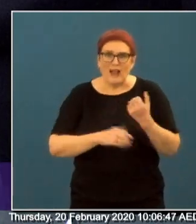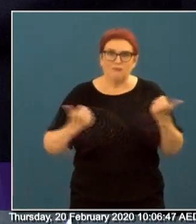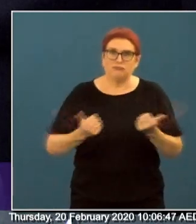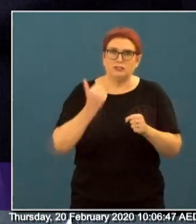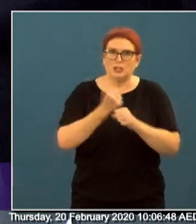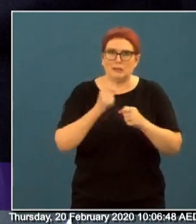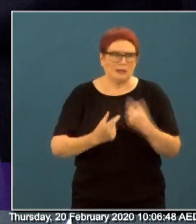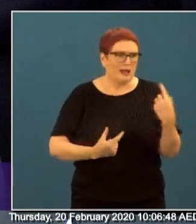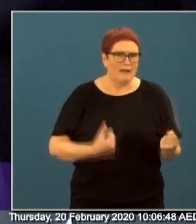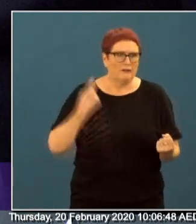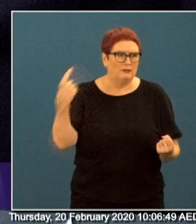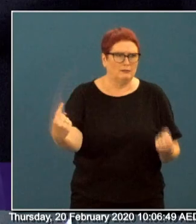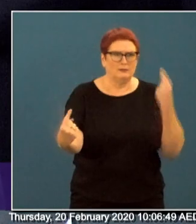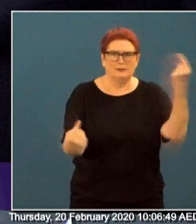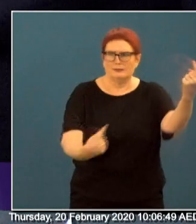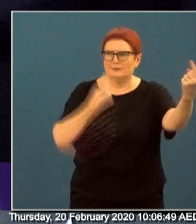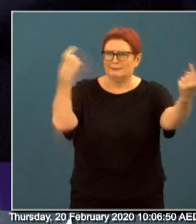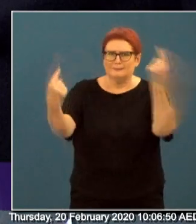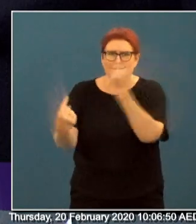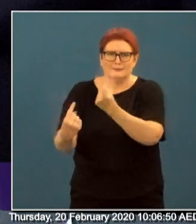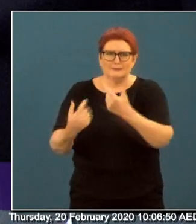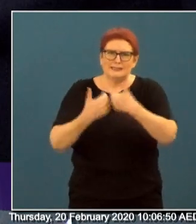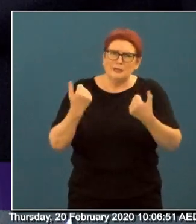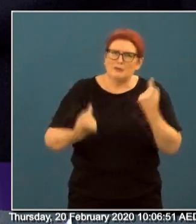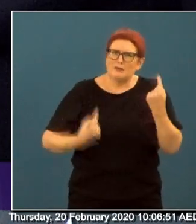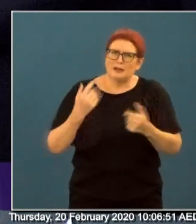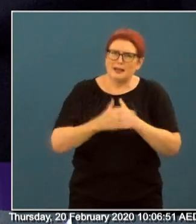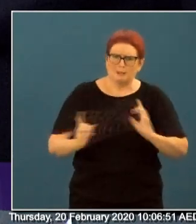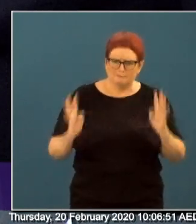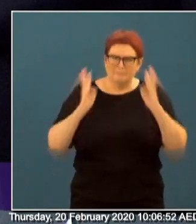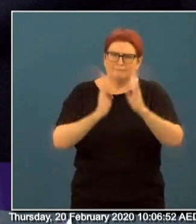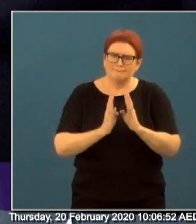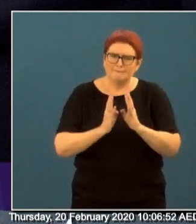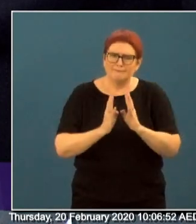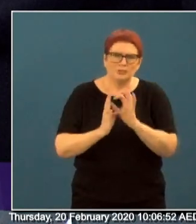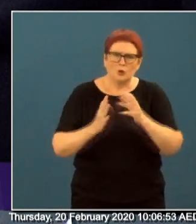but only recently relatively organised into groups.